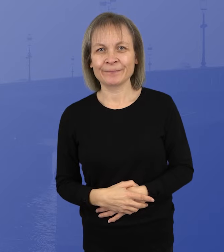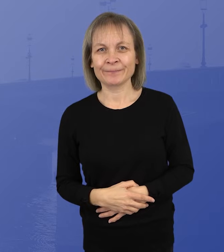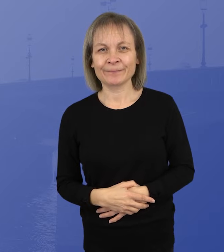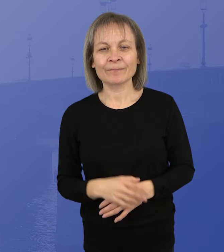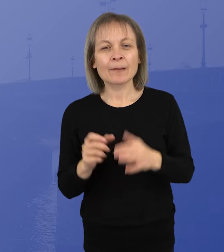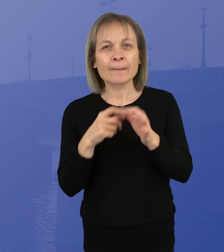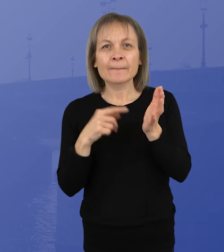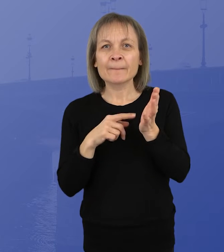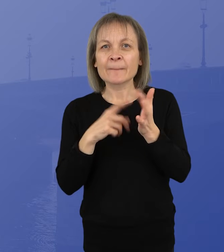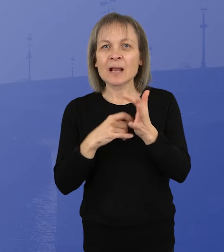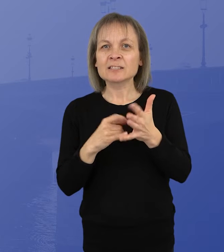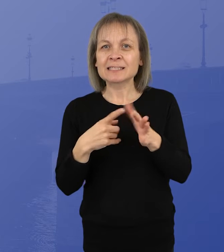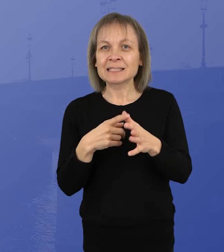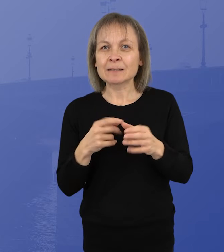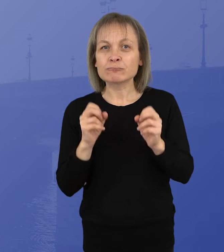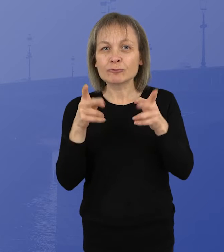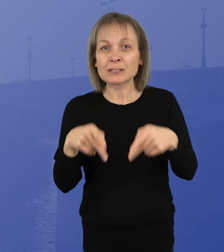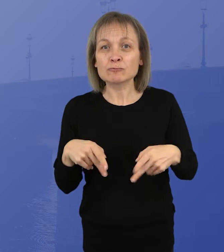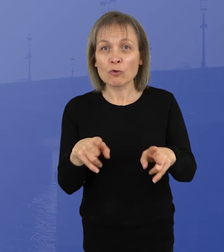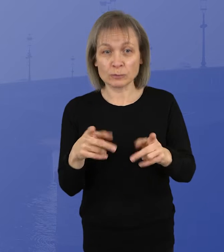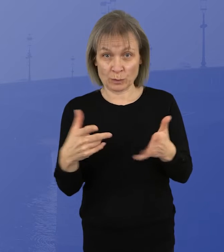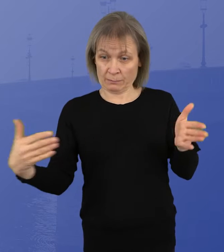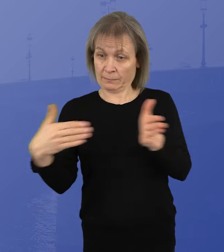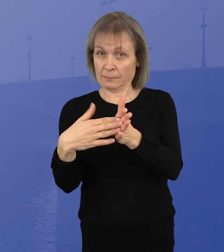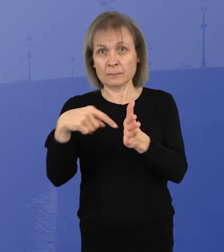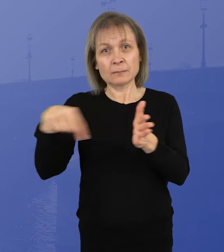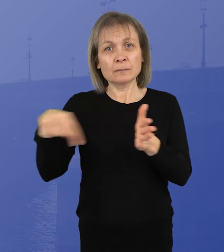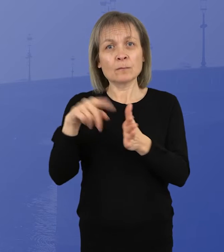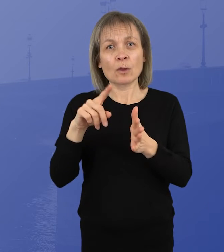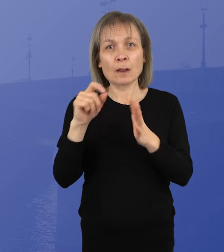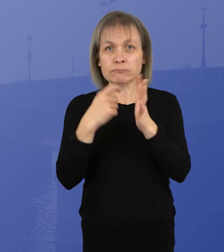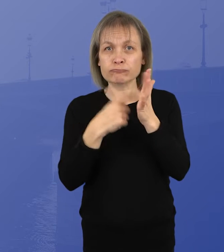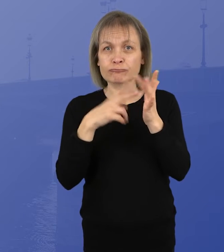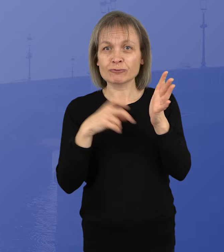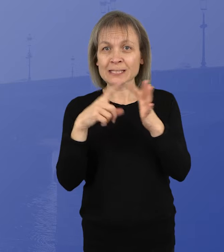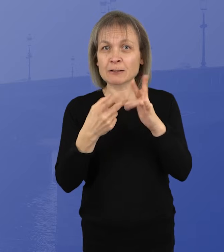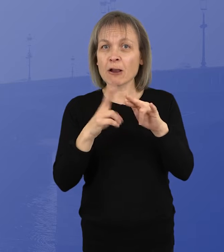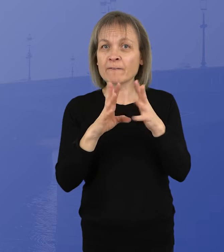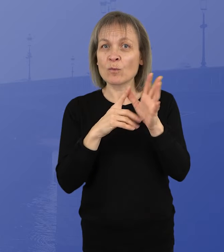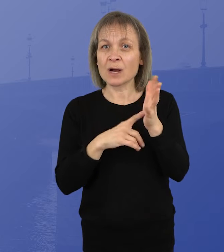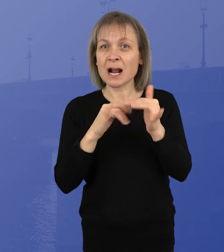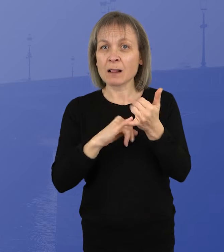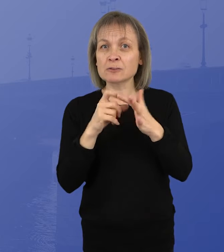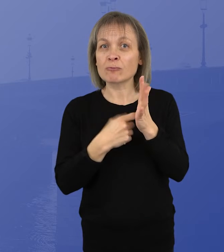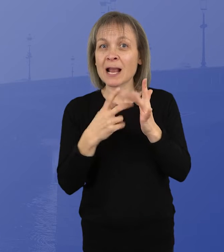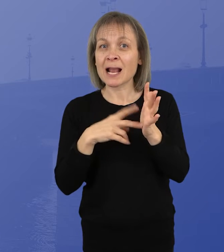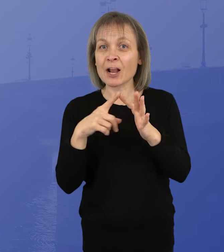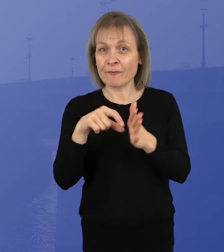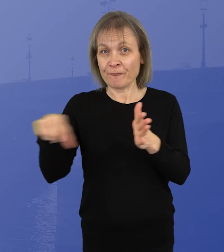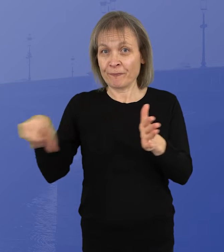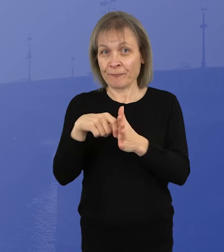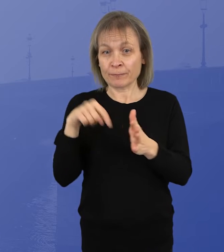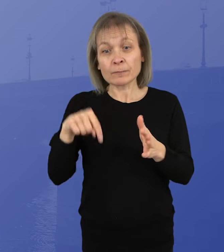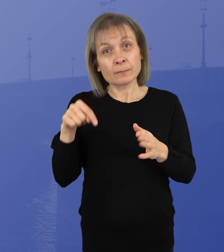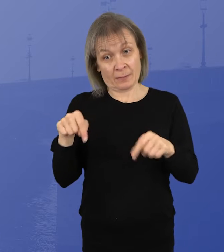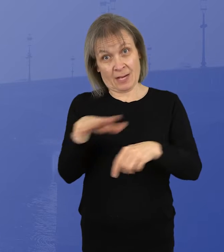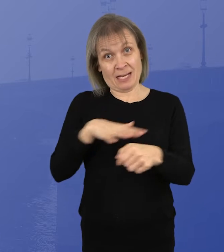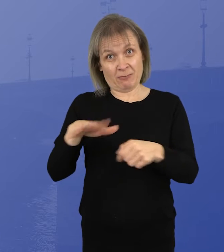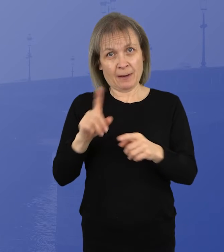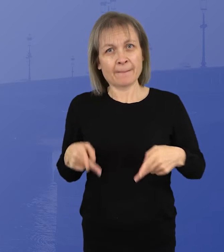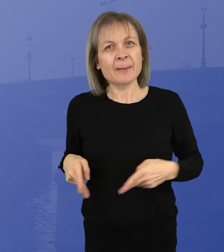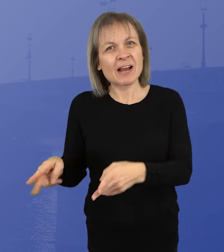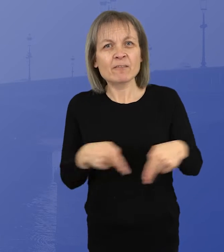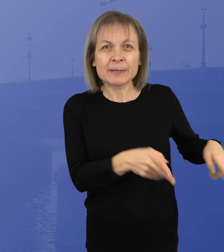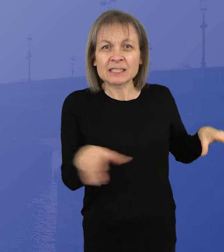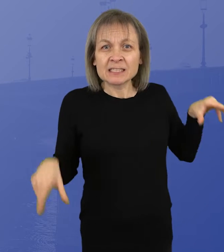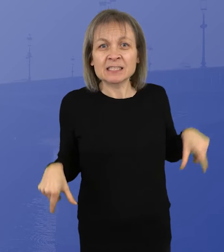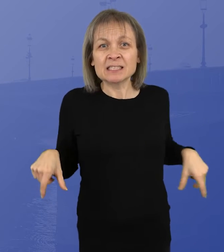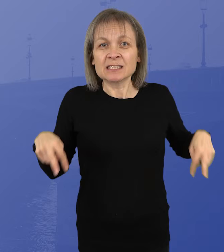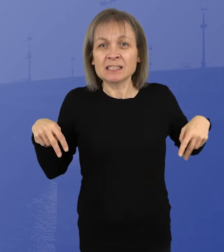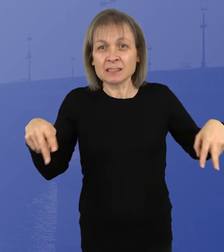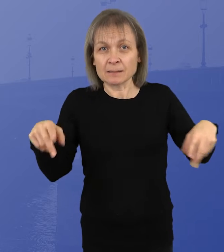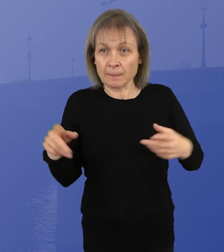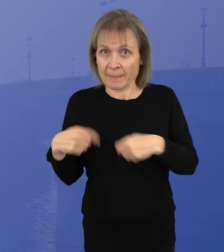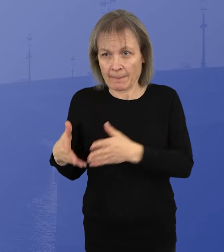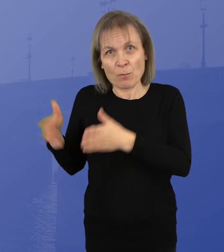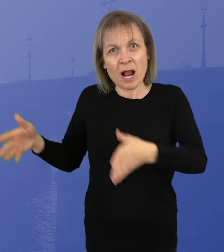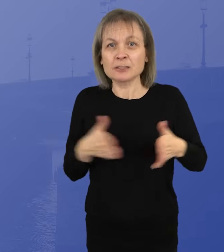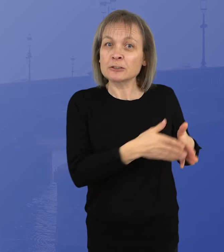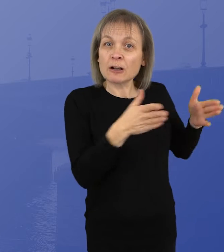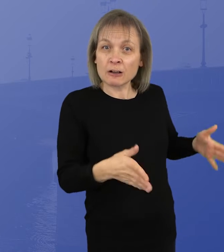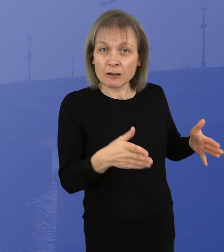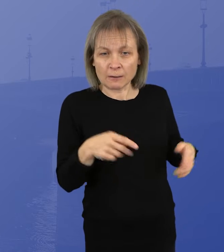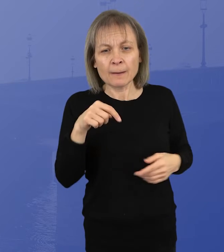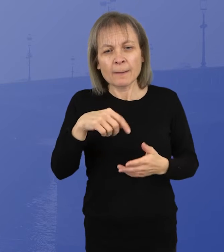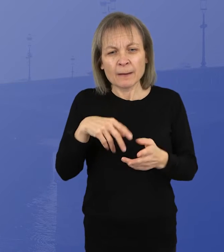Where Battersea Bridge Road meets Prince of Wales Drive the pavements could be made wider,